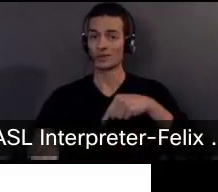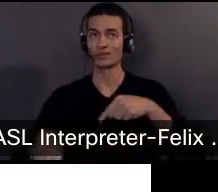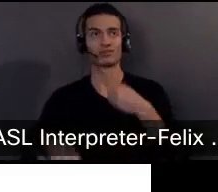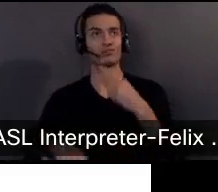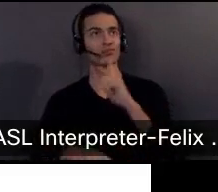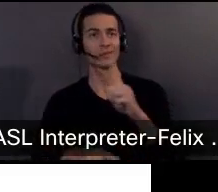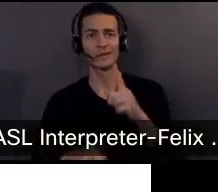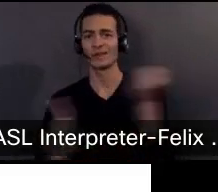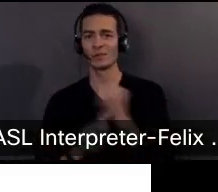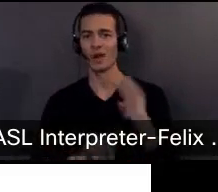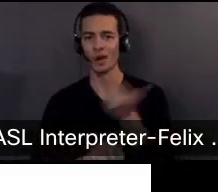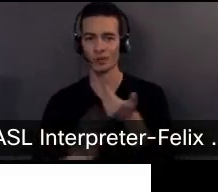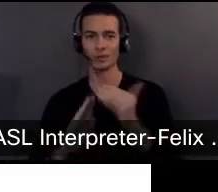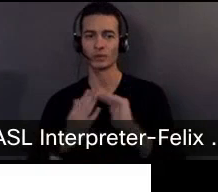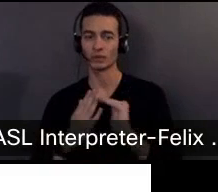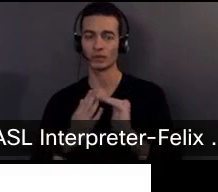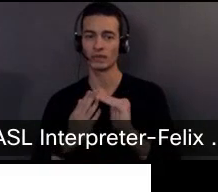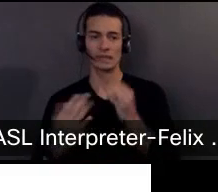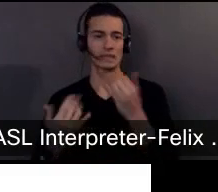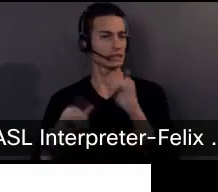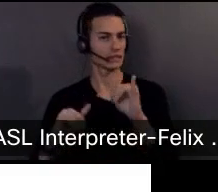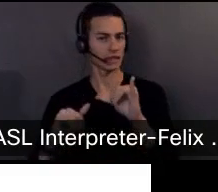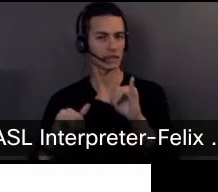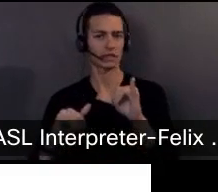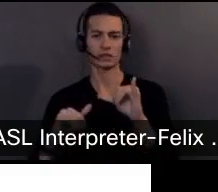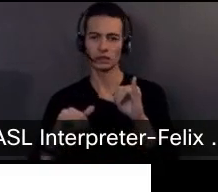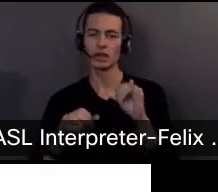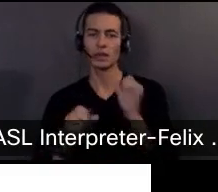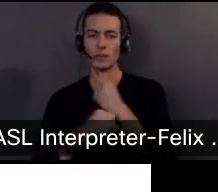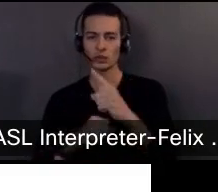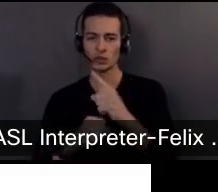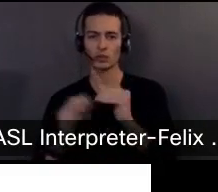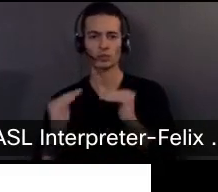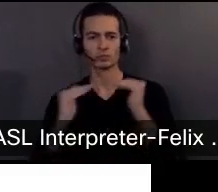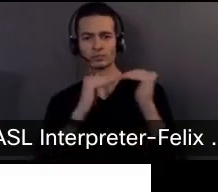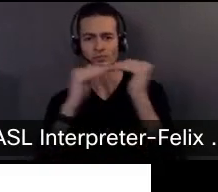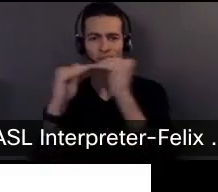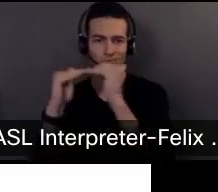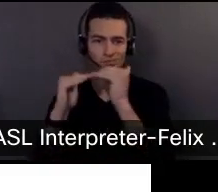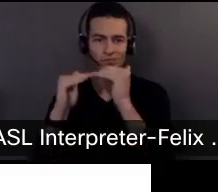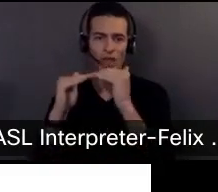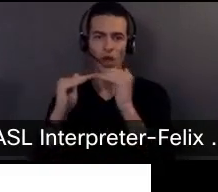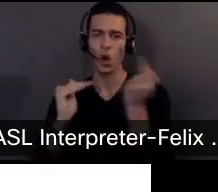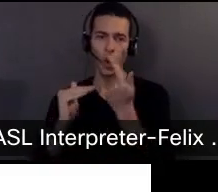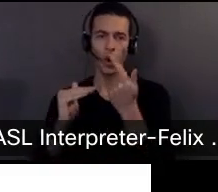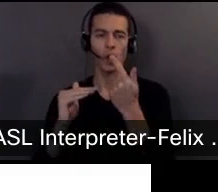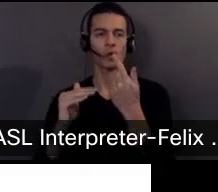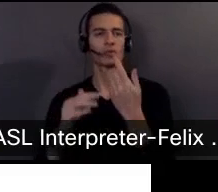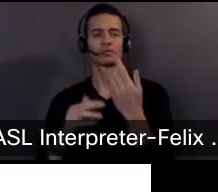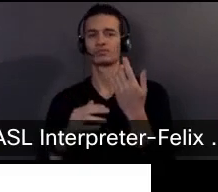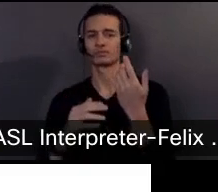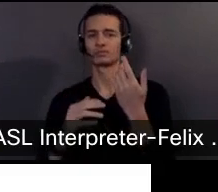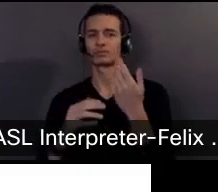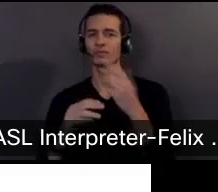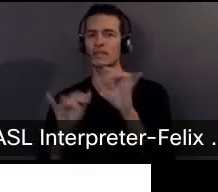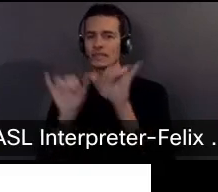We're still at a health, the hospitals level activities, and we have successfully met the challenges through completing a significant role with our response within the help.